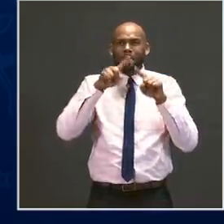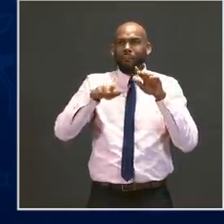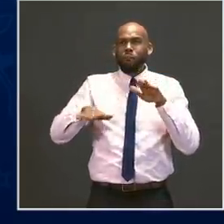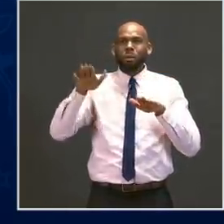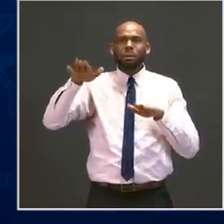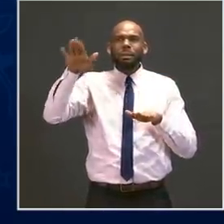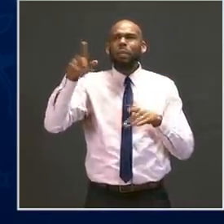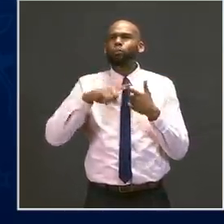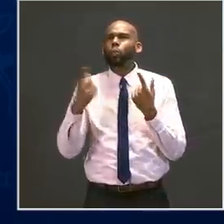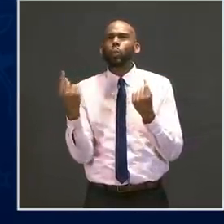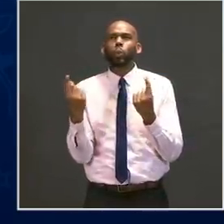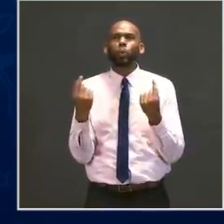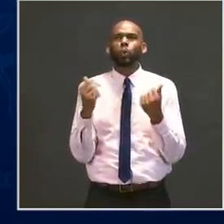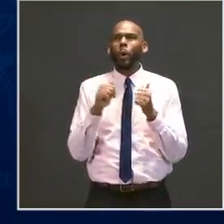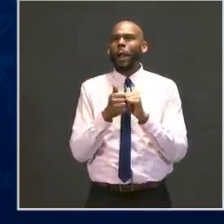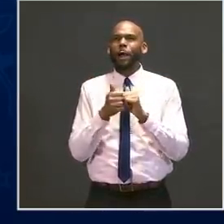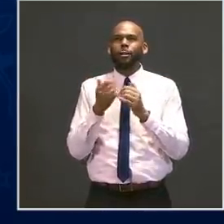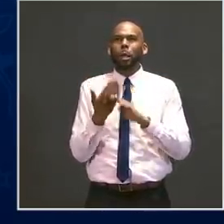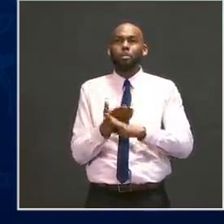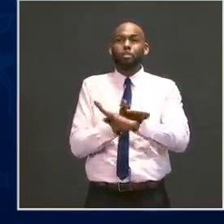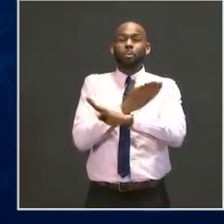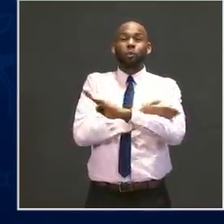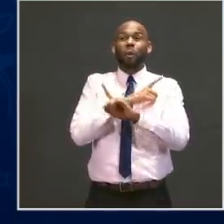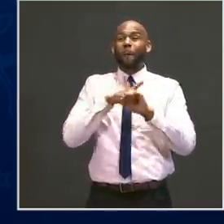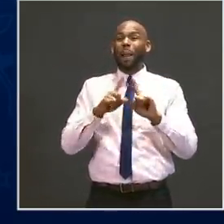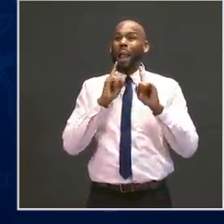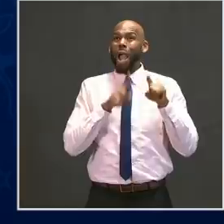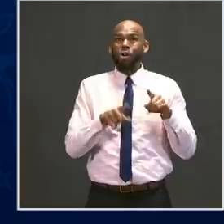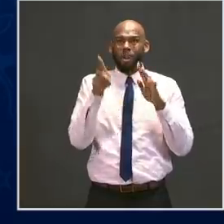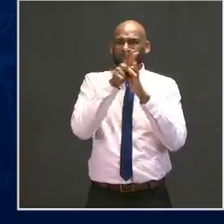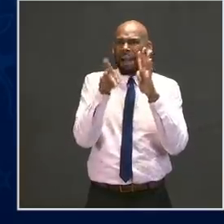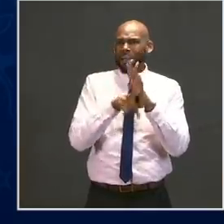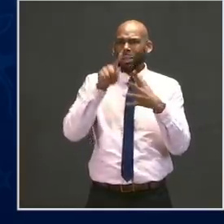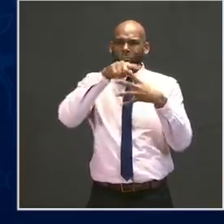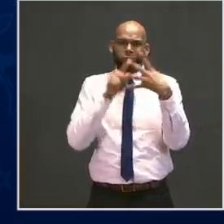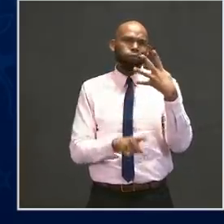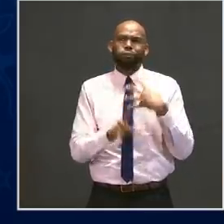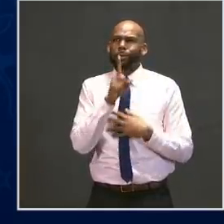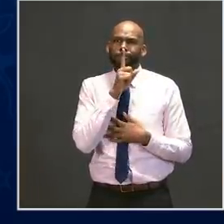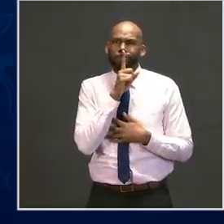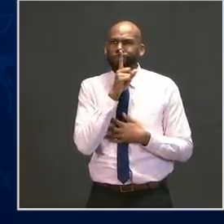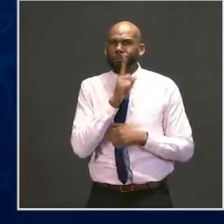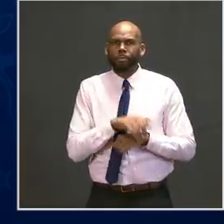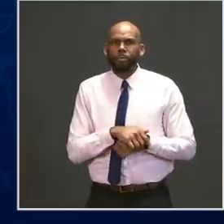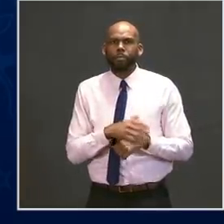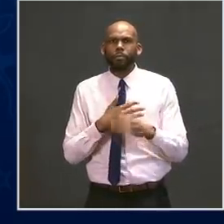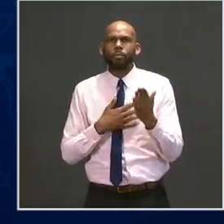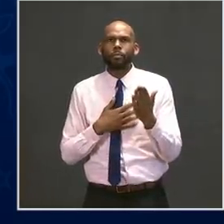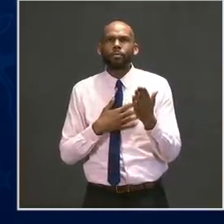at this point in terms of what the policy will look like or what form it will take. The Press: And just one other one. How much does the President want to spend